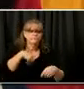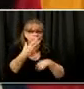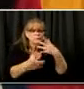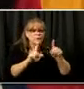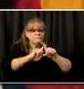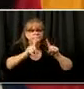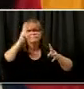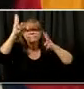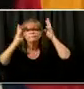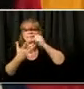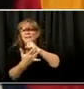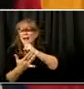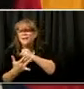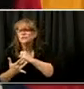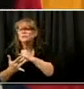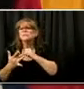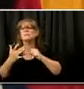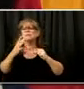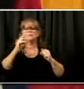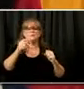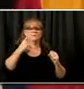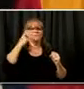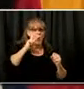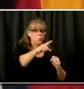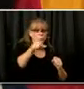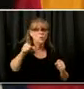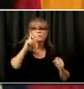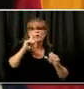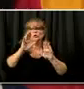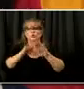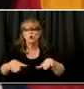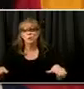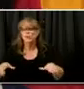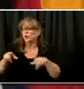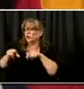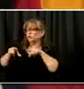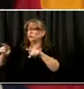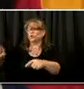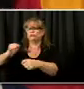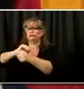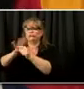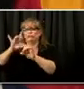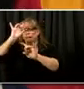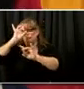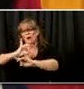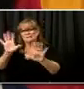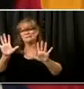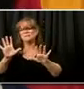here and prepared to help what's also incredibly important is the social supports that school